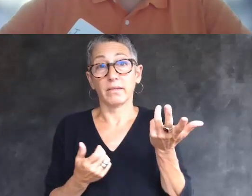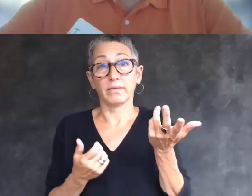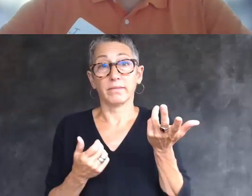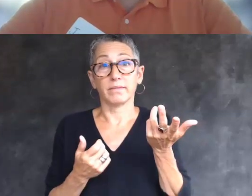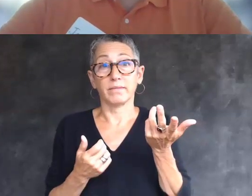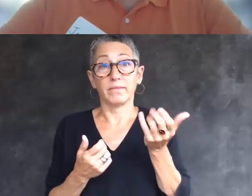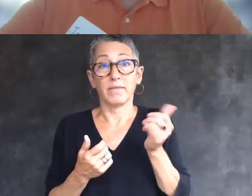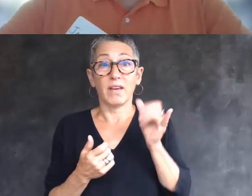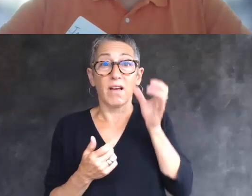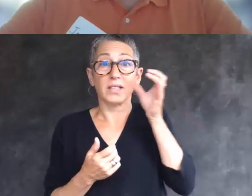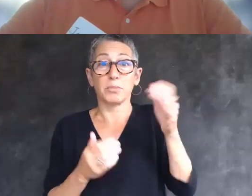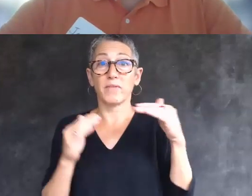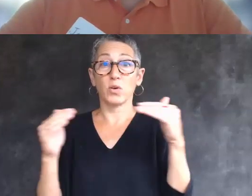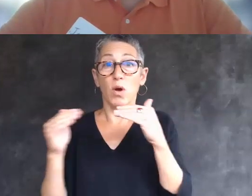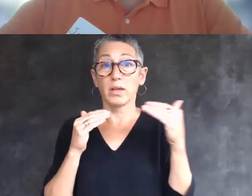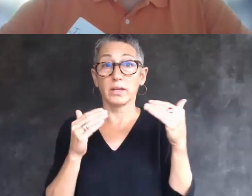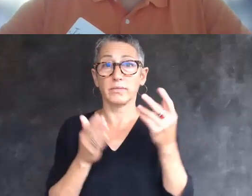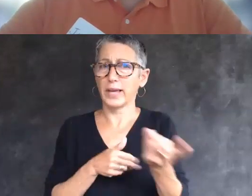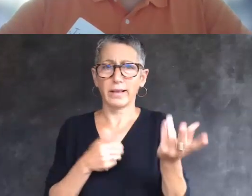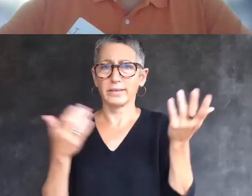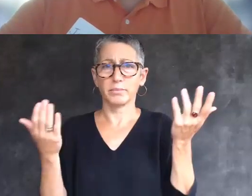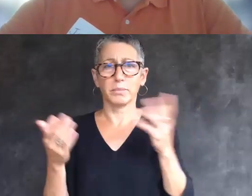just just being fair on our boards all around.